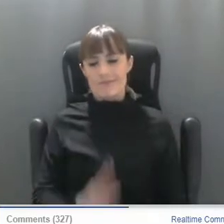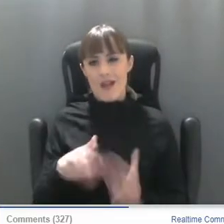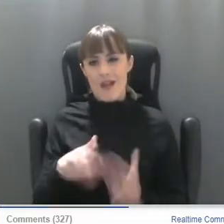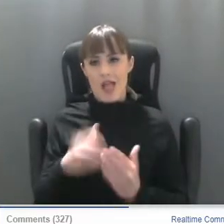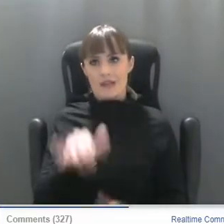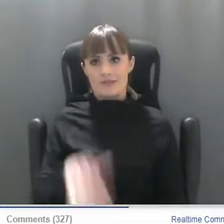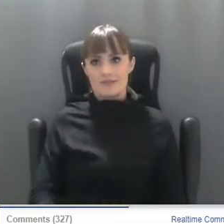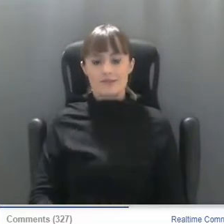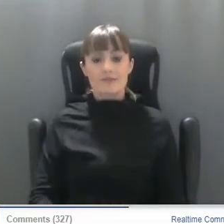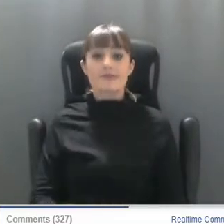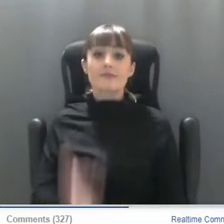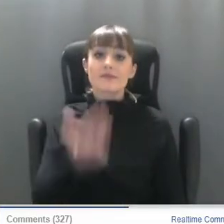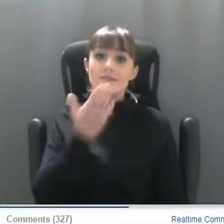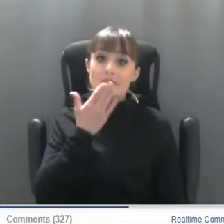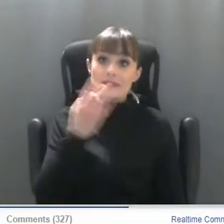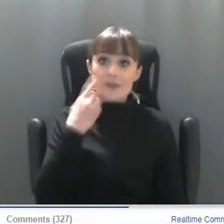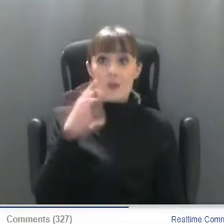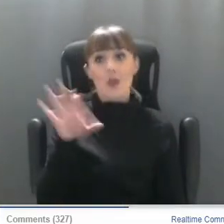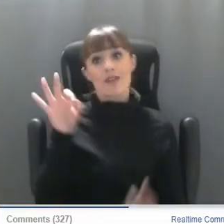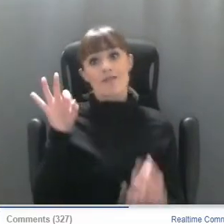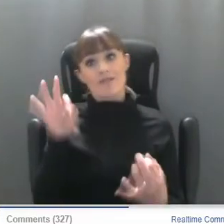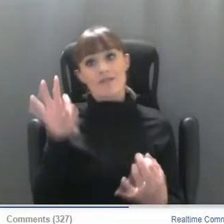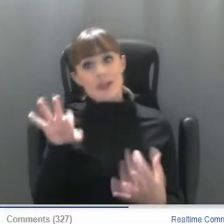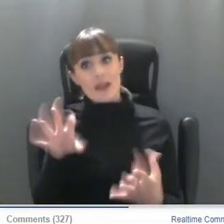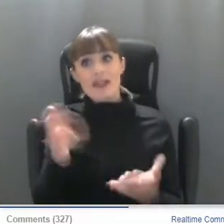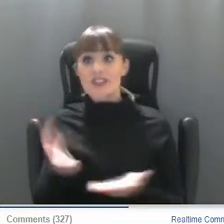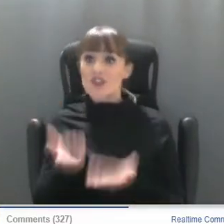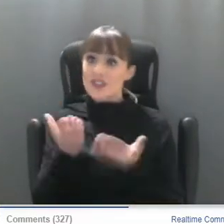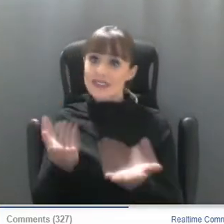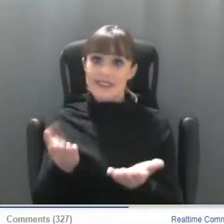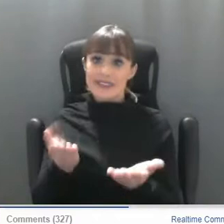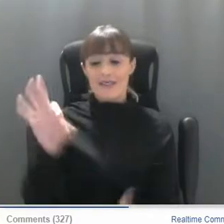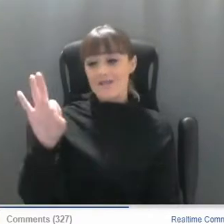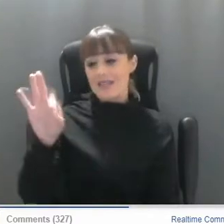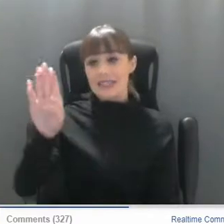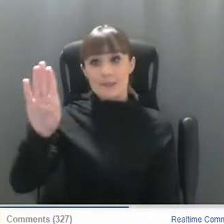your suggestions. Facebook field trips live on Facebook for forever, you can